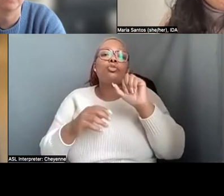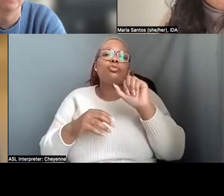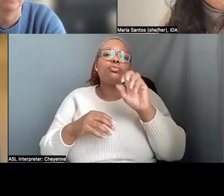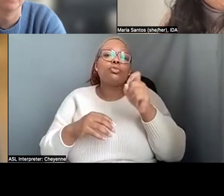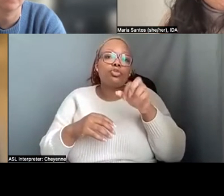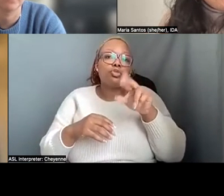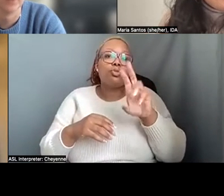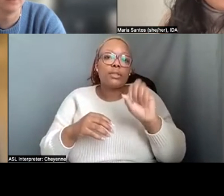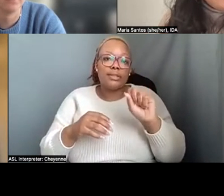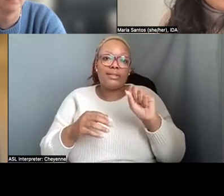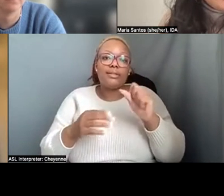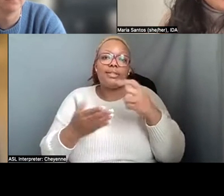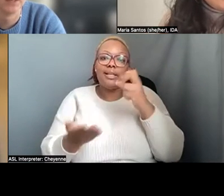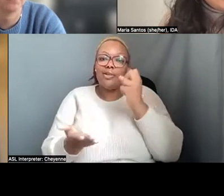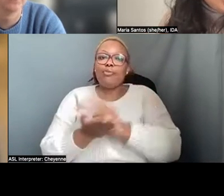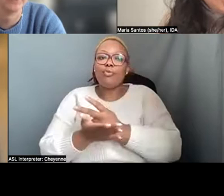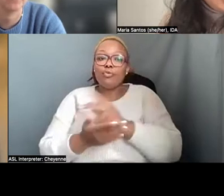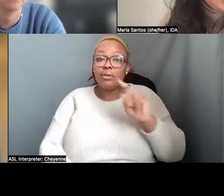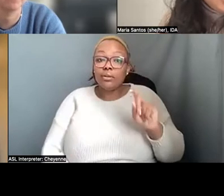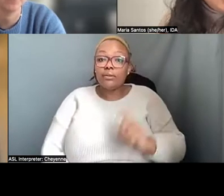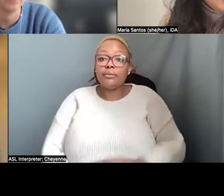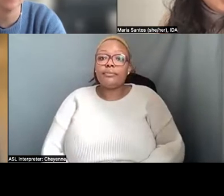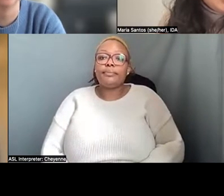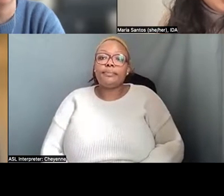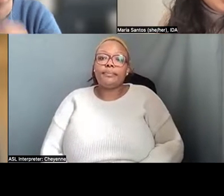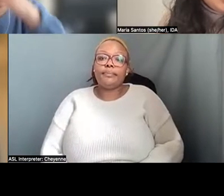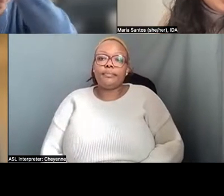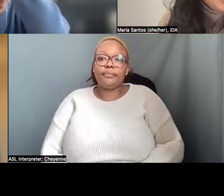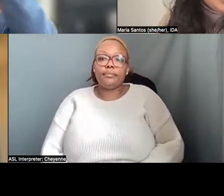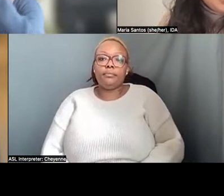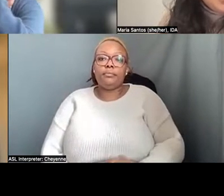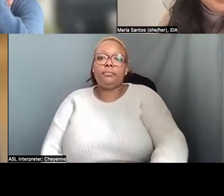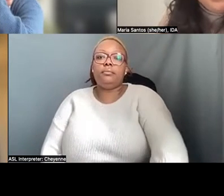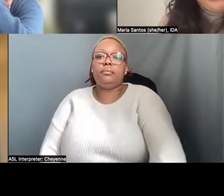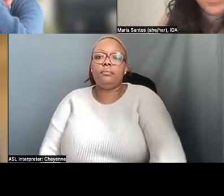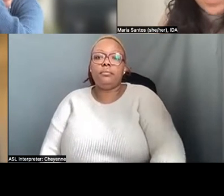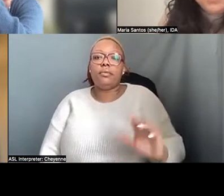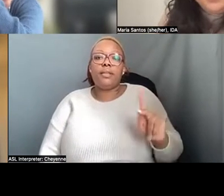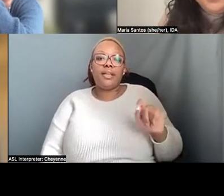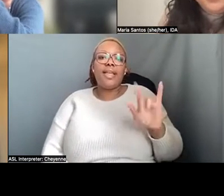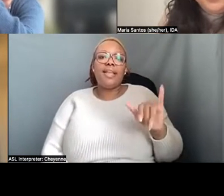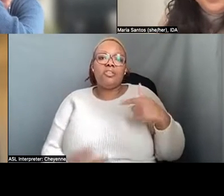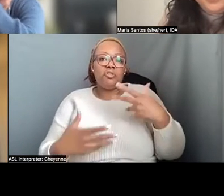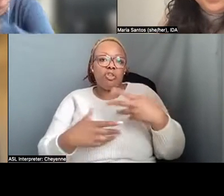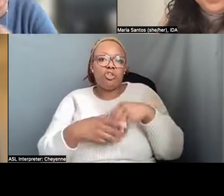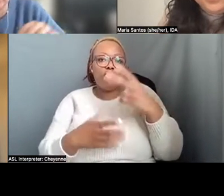if get to get approved? I was just going to say you could include both.